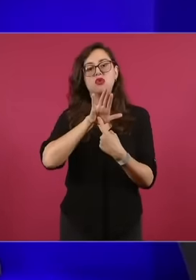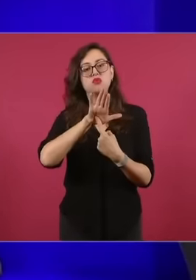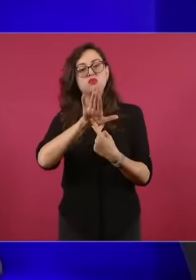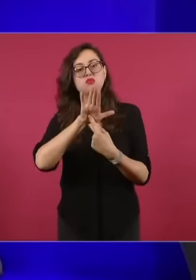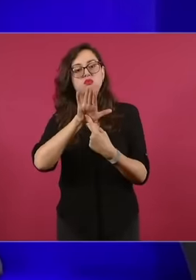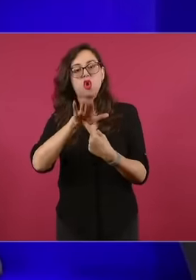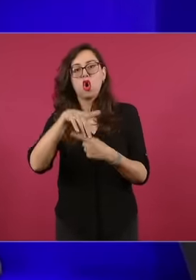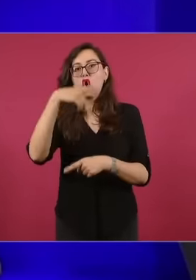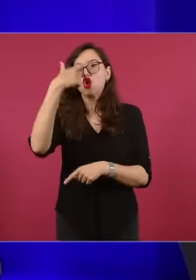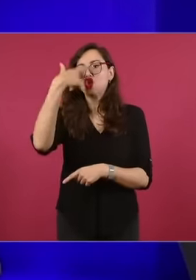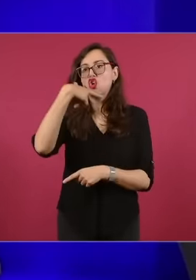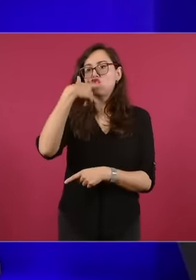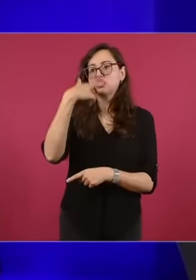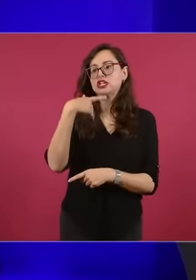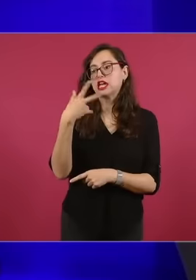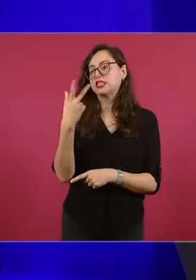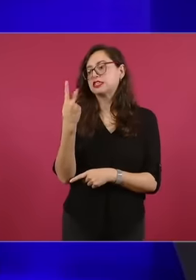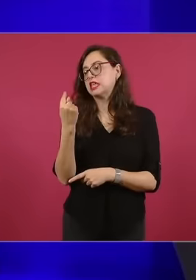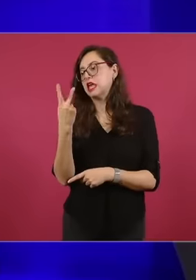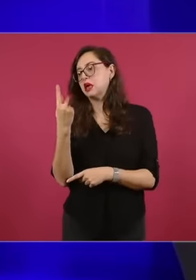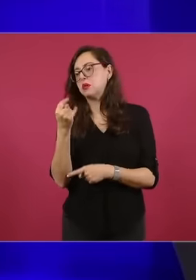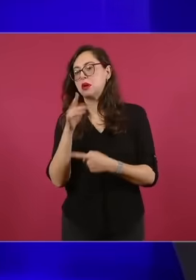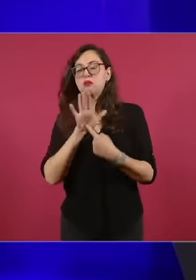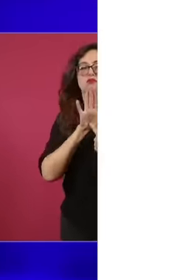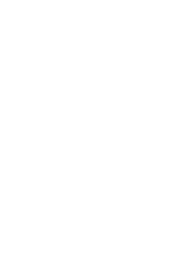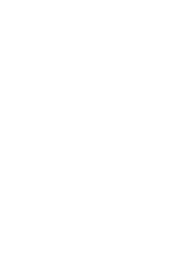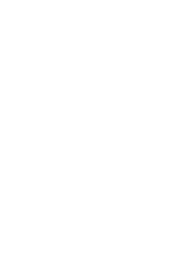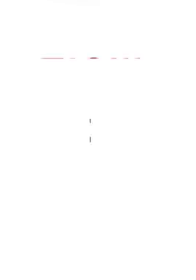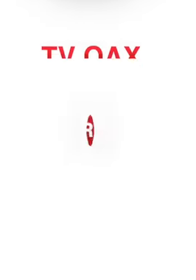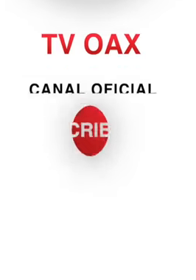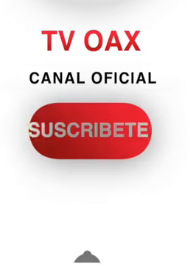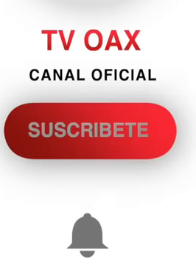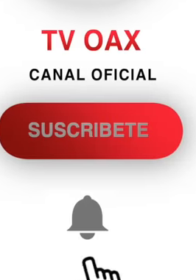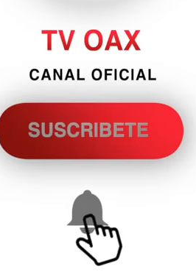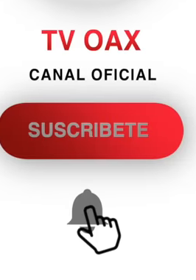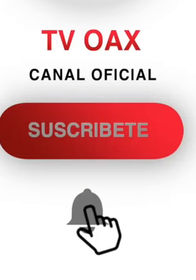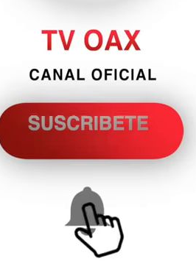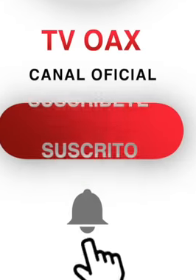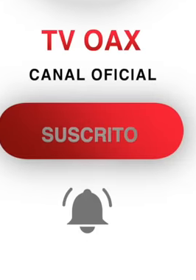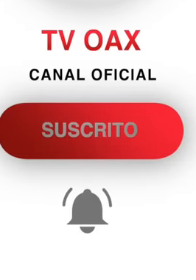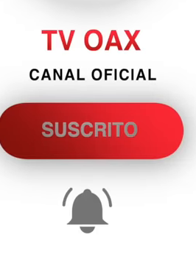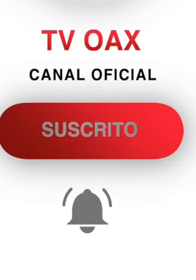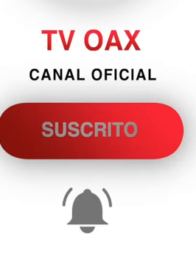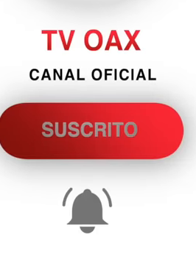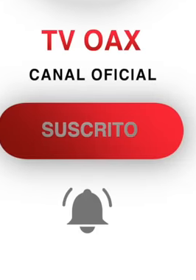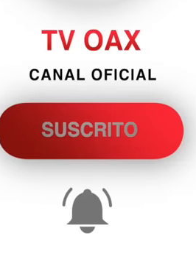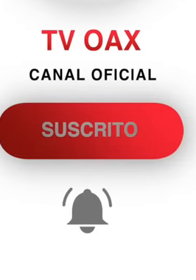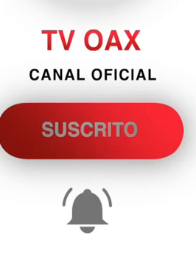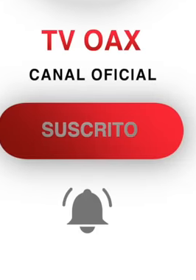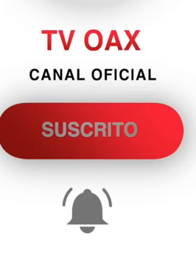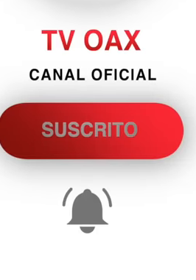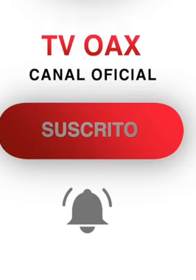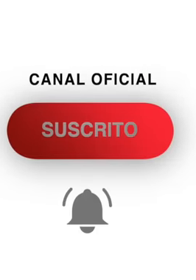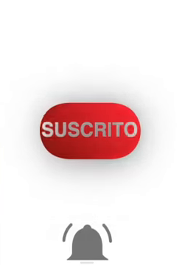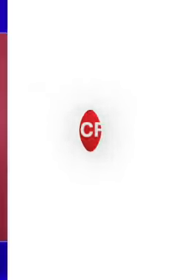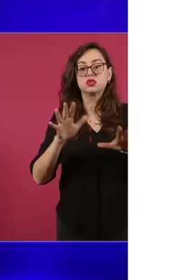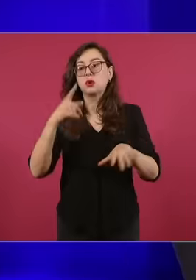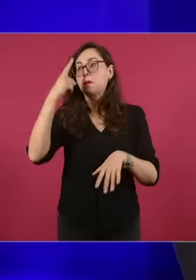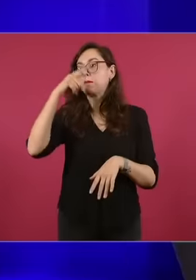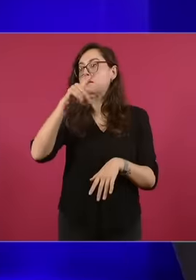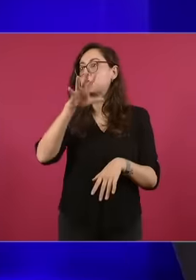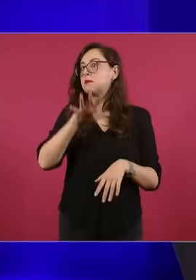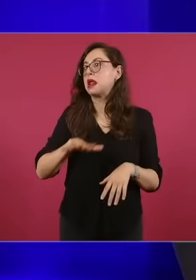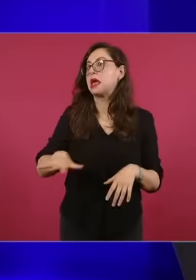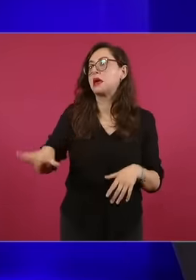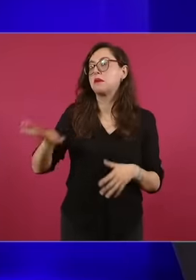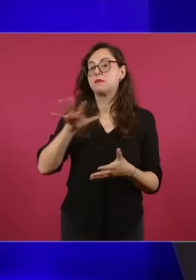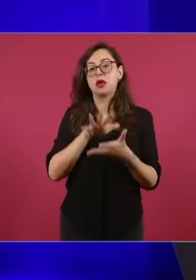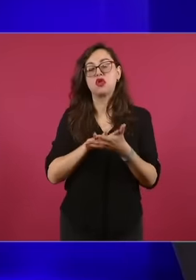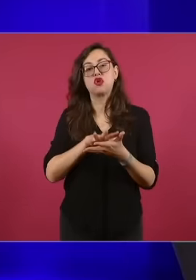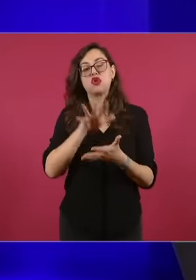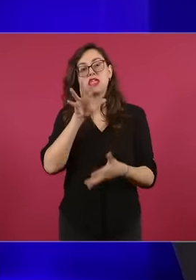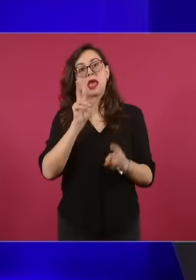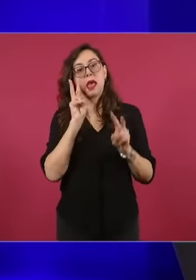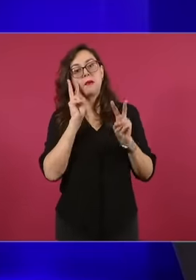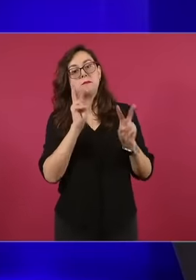television program to try to reach as many people as possible. see us and listen to us, that's what